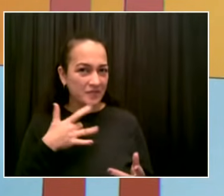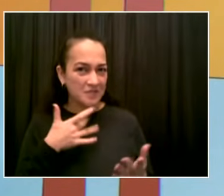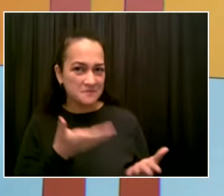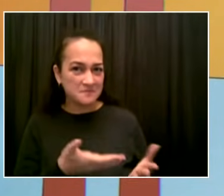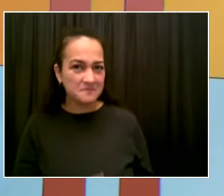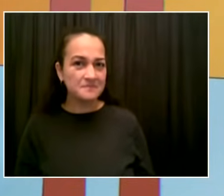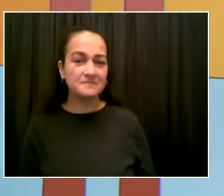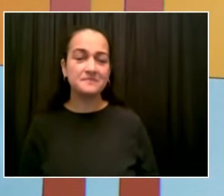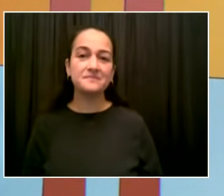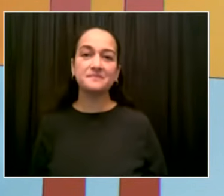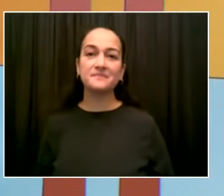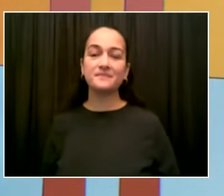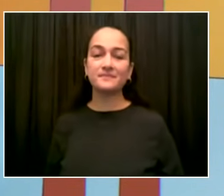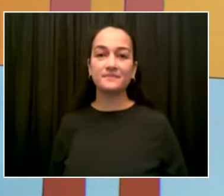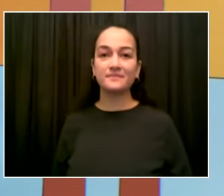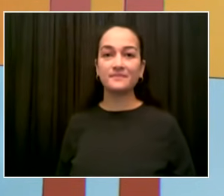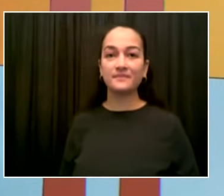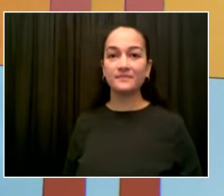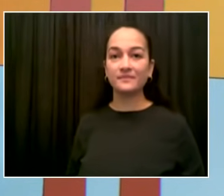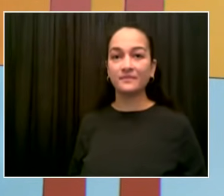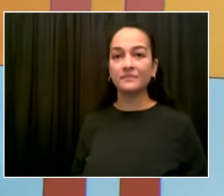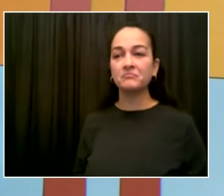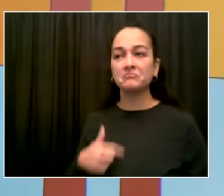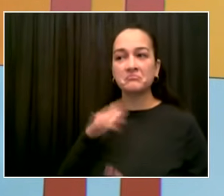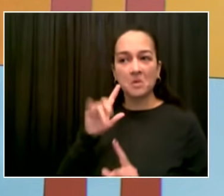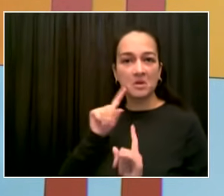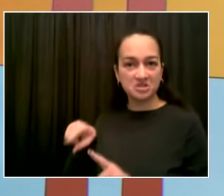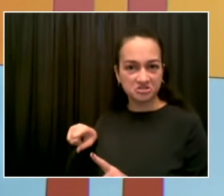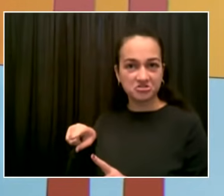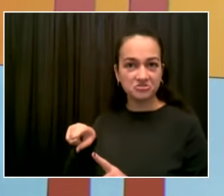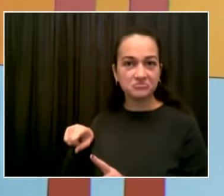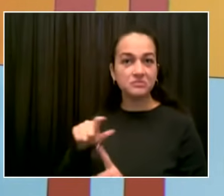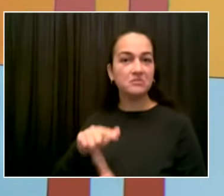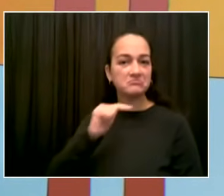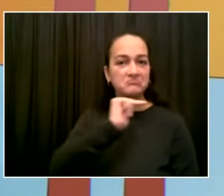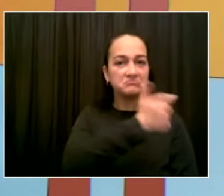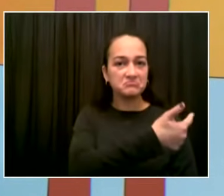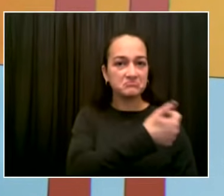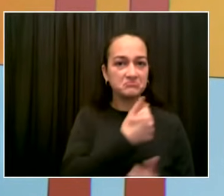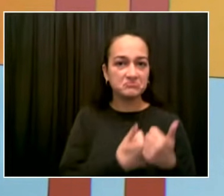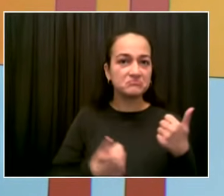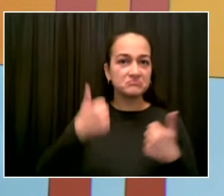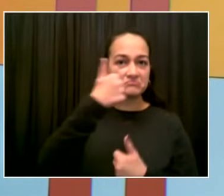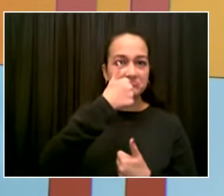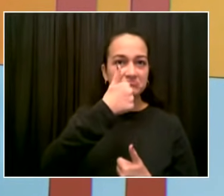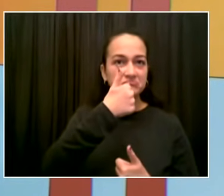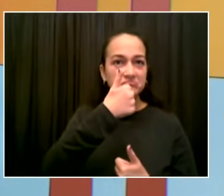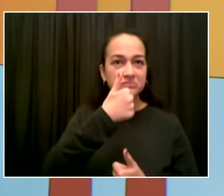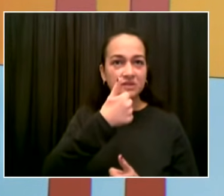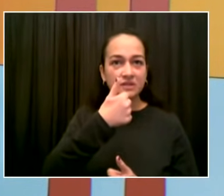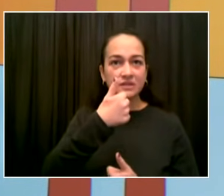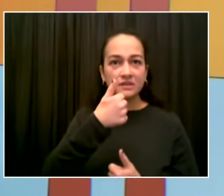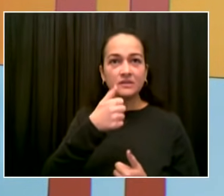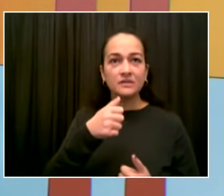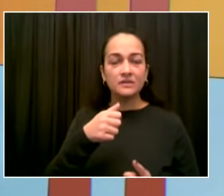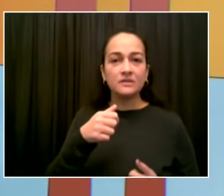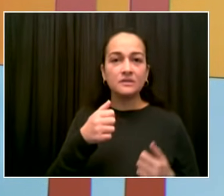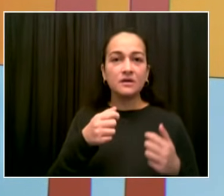LAWS? SO I WILL START, STEVE, THEN I'LL TURN TO THE CHIEF OF APPEALS FOR OUR